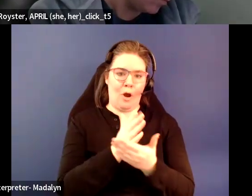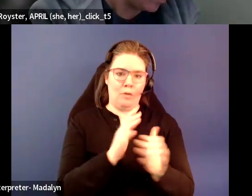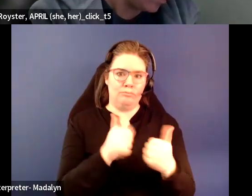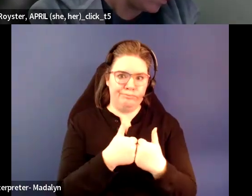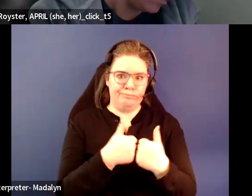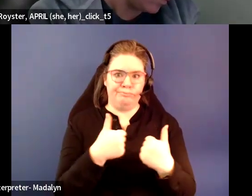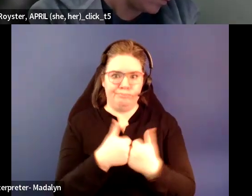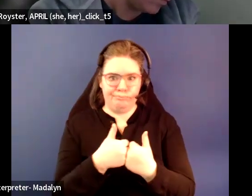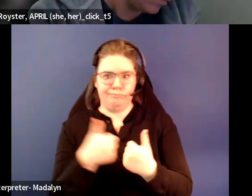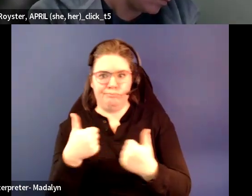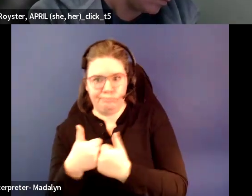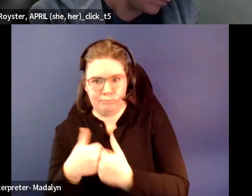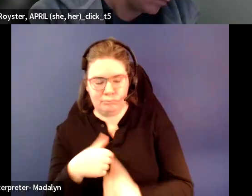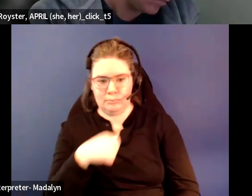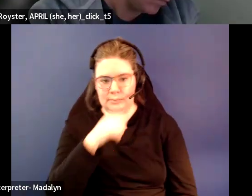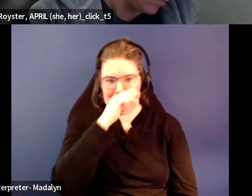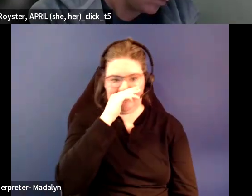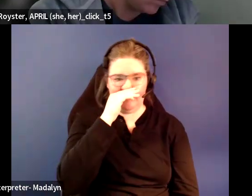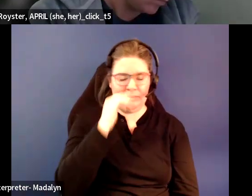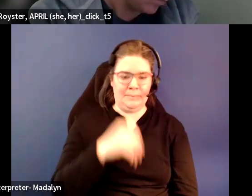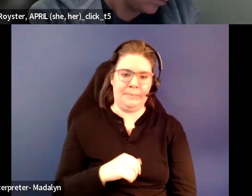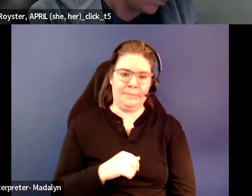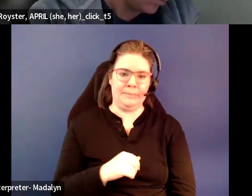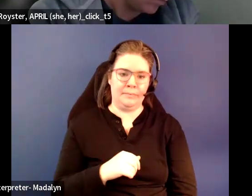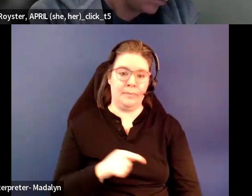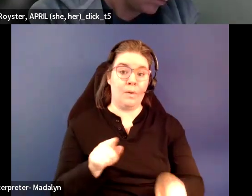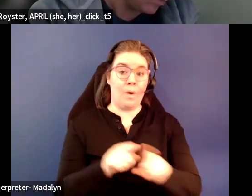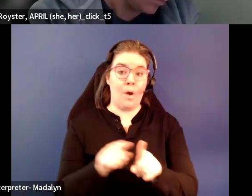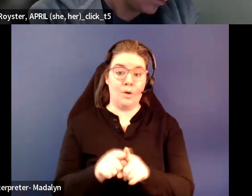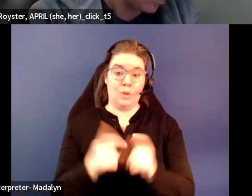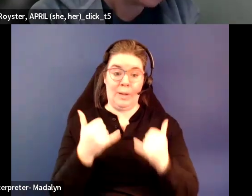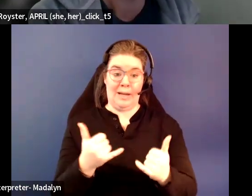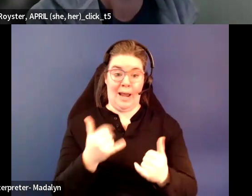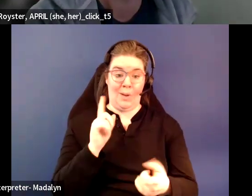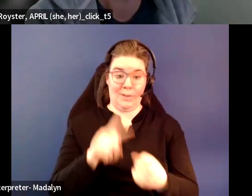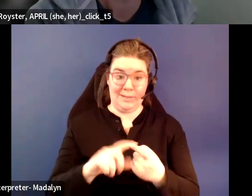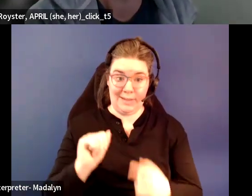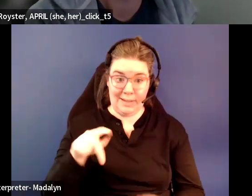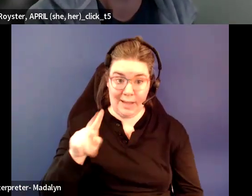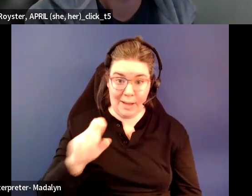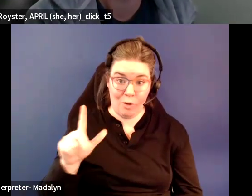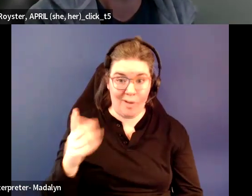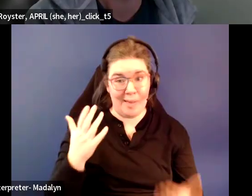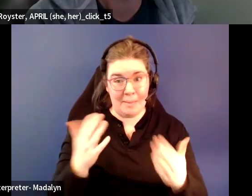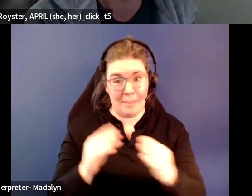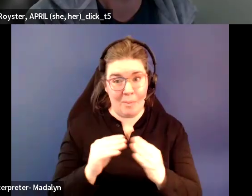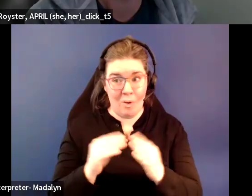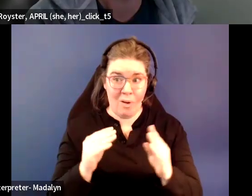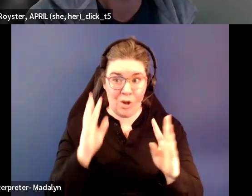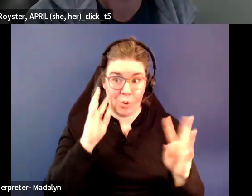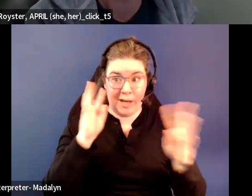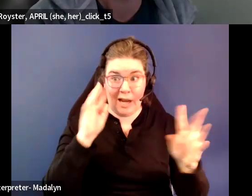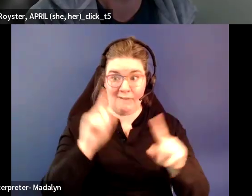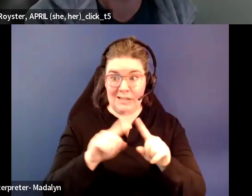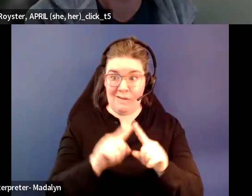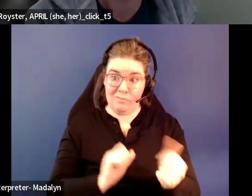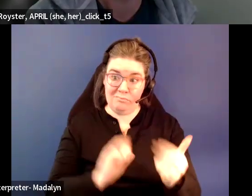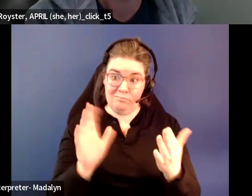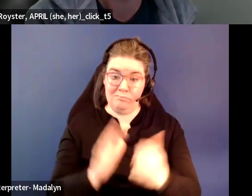Carolyn Grawi: But there's I mean, in between now and in between now and April. We could get maybe a little bit of creative the other side, the other side of it, at least our our